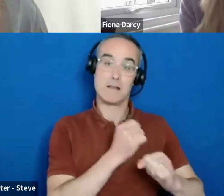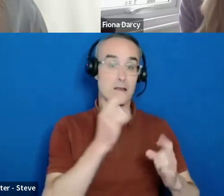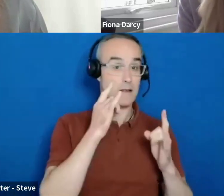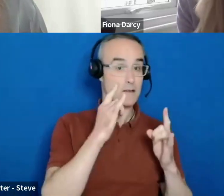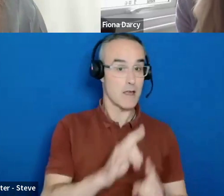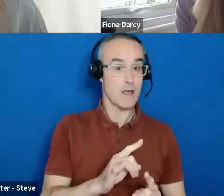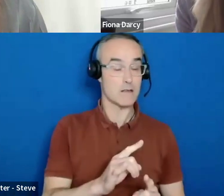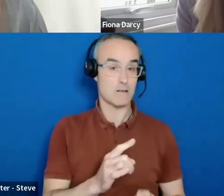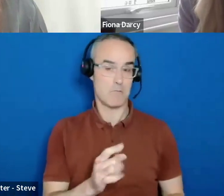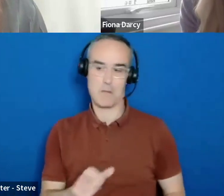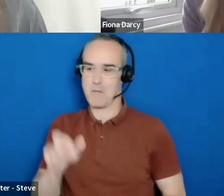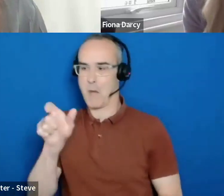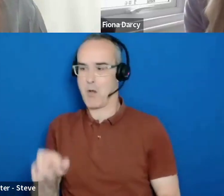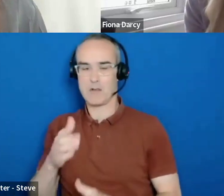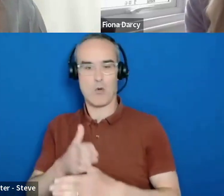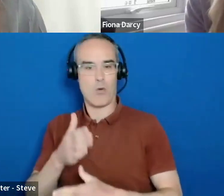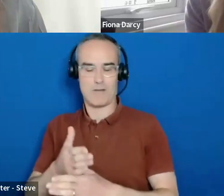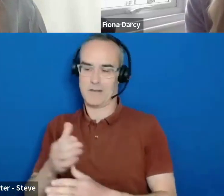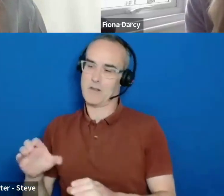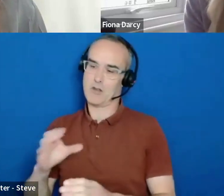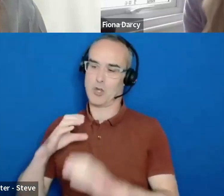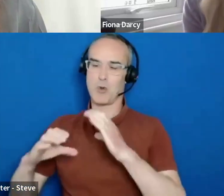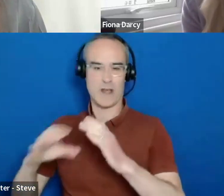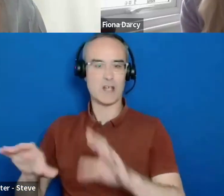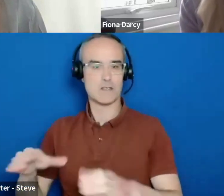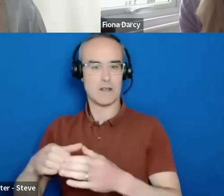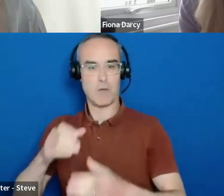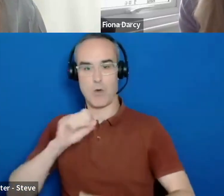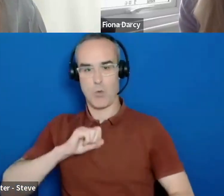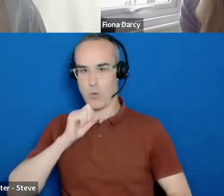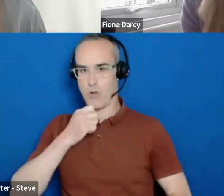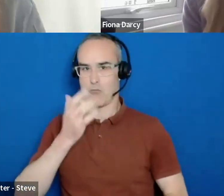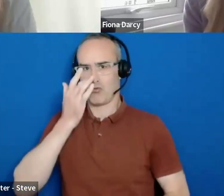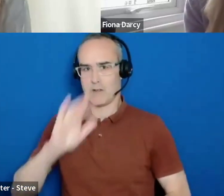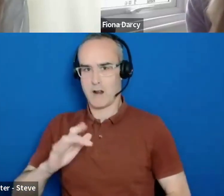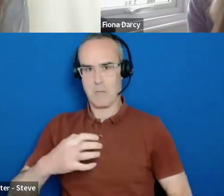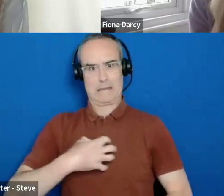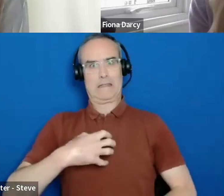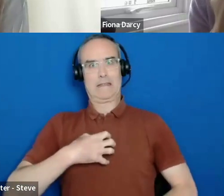our comms team will pretend to be, like, a, a scary interviewer on the news